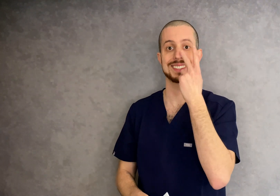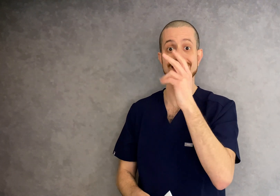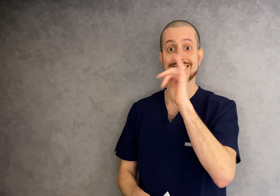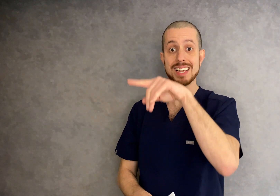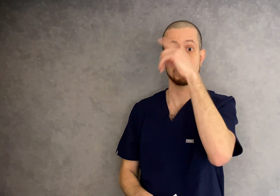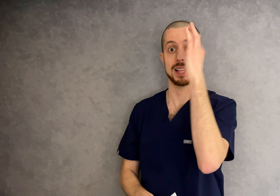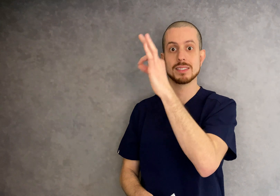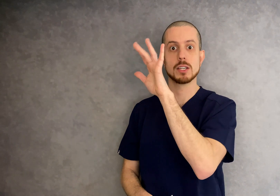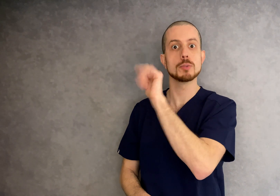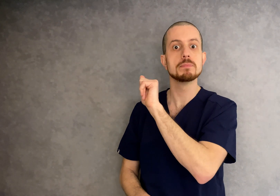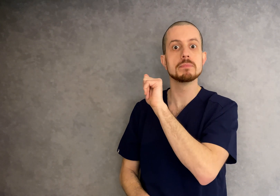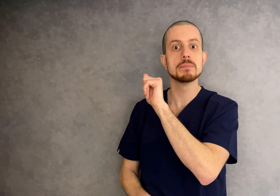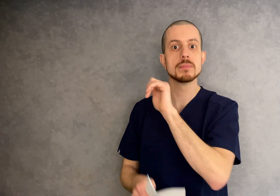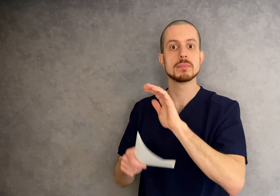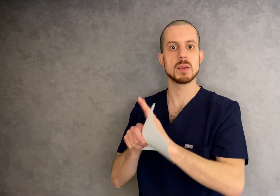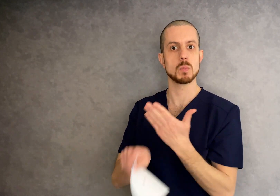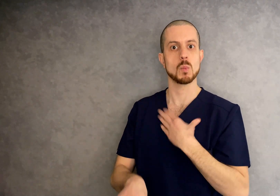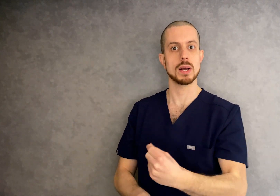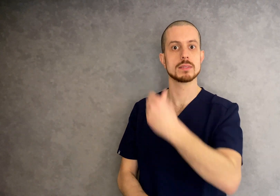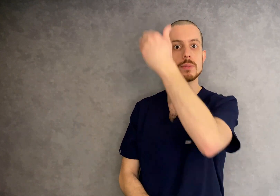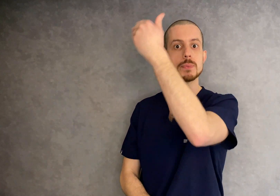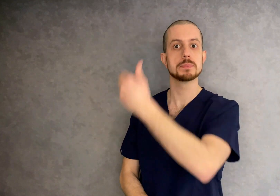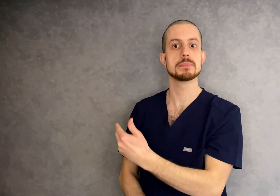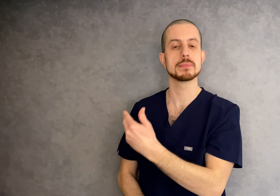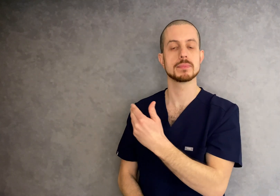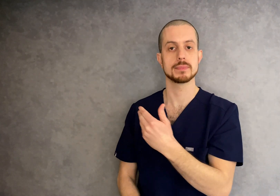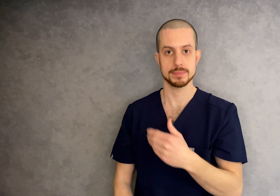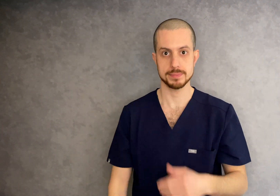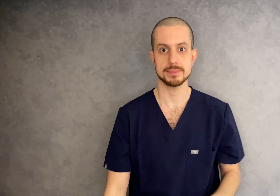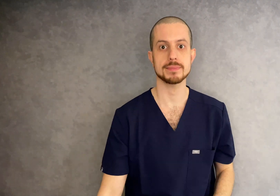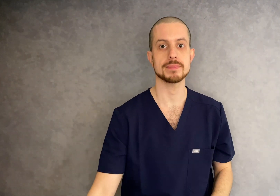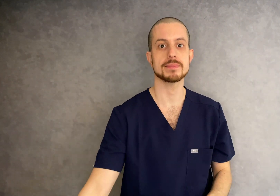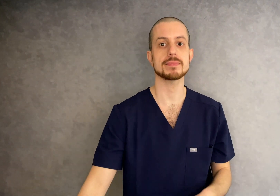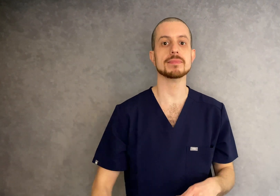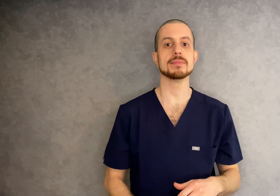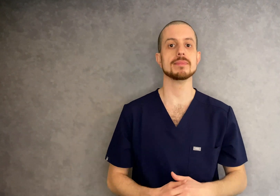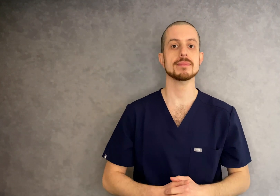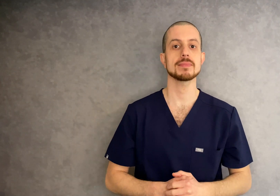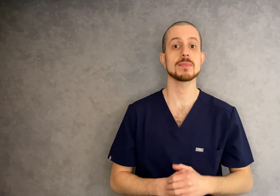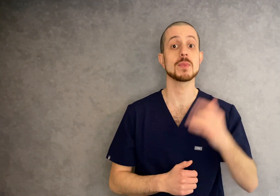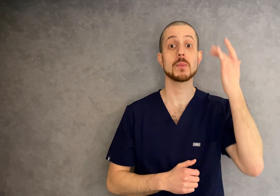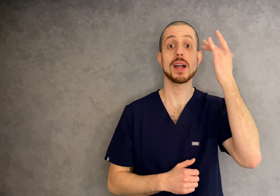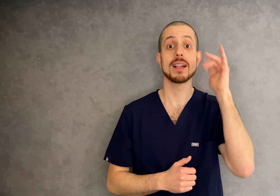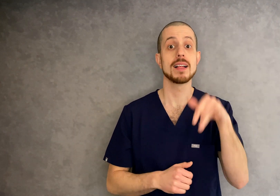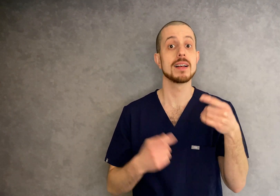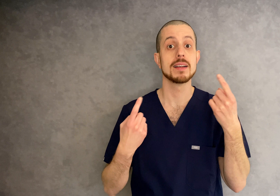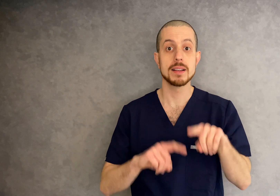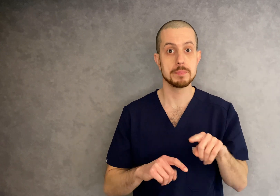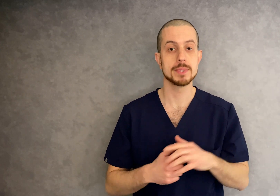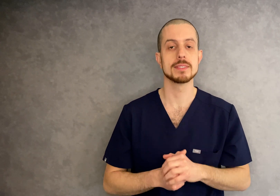you'll see the black dot completely disappear! It'll be like the paper is now completely white. Why does that happen?